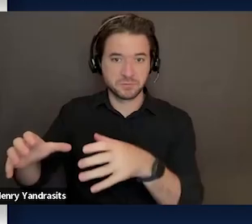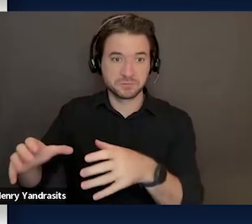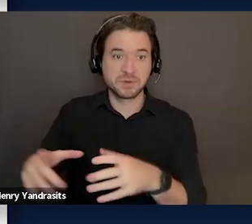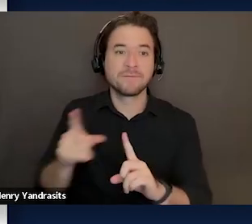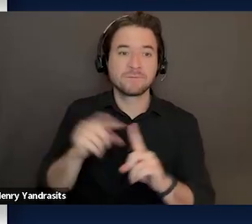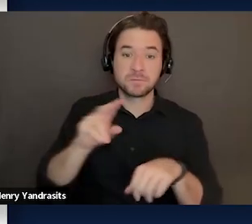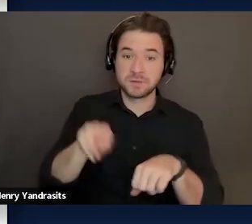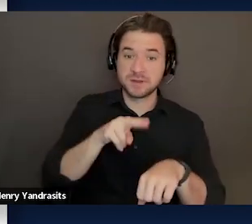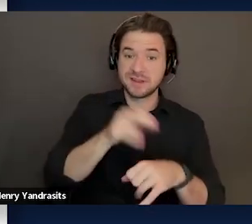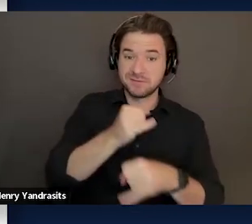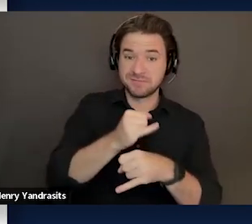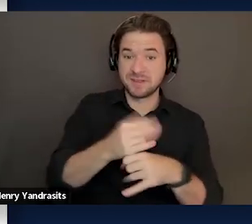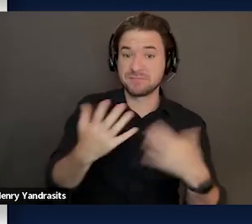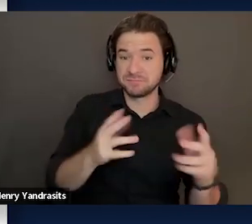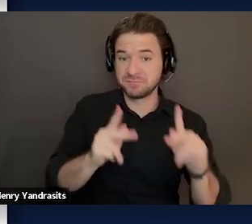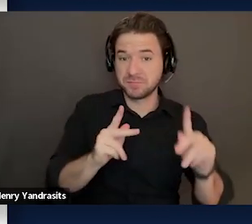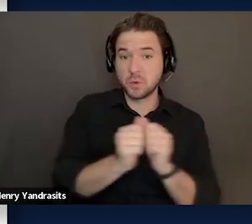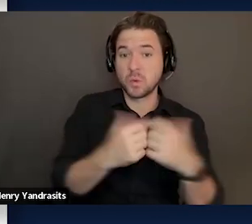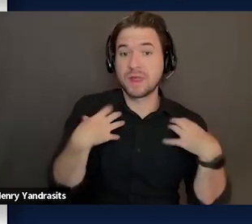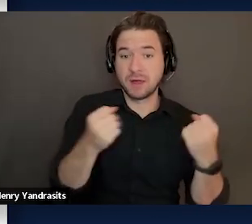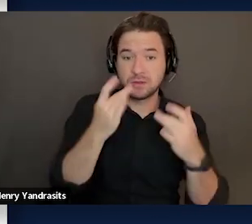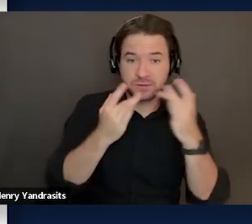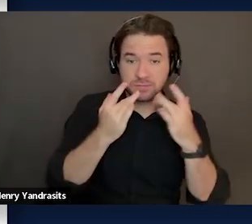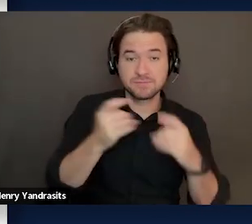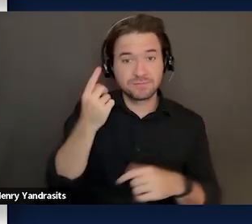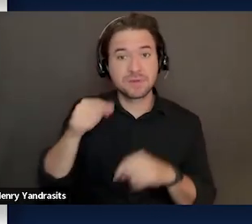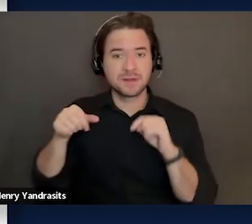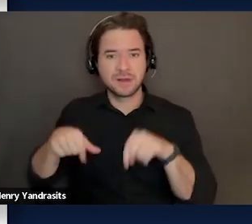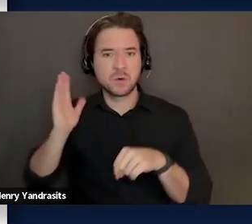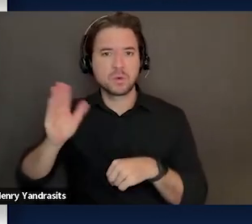I'll note here that much of the talk is limited to this set of events and their immediate aftermath.